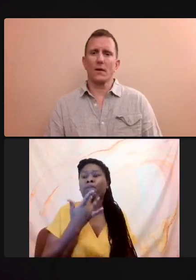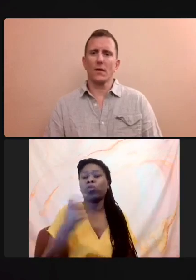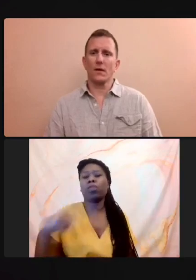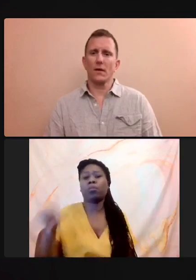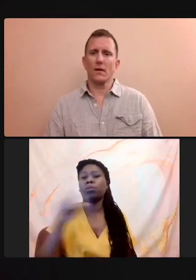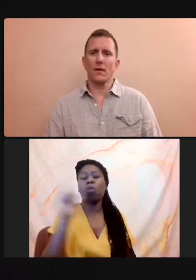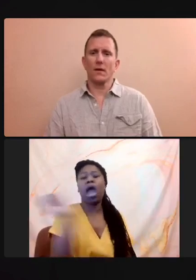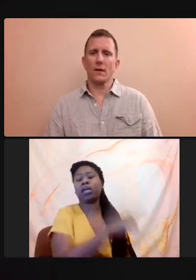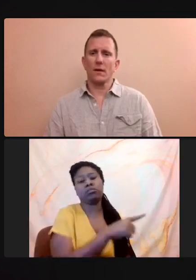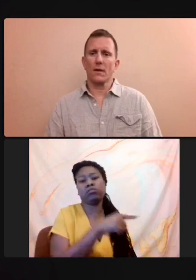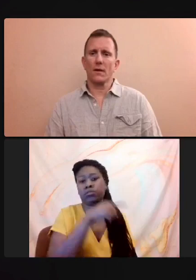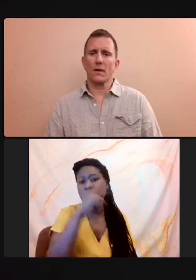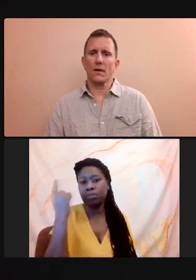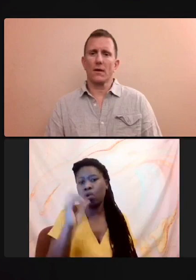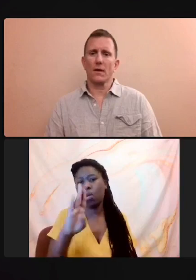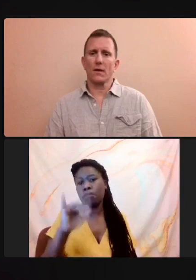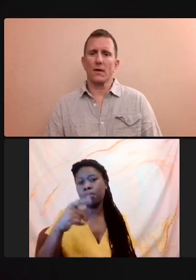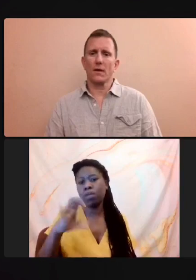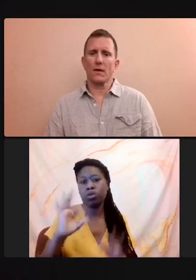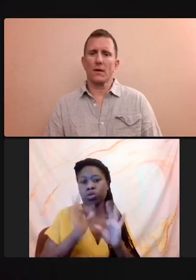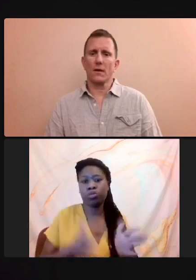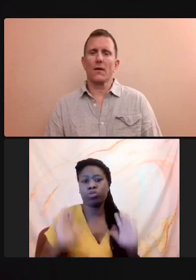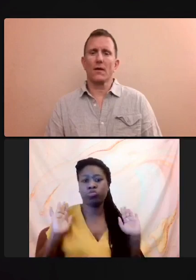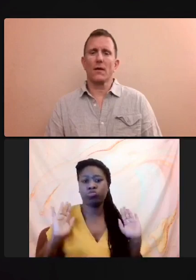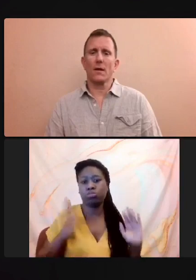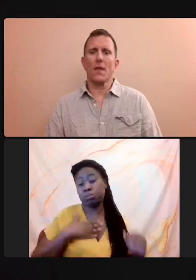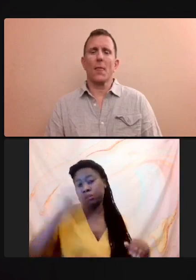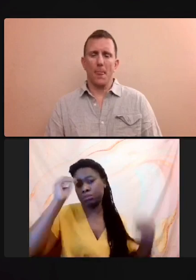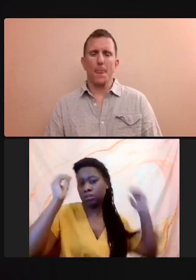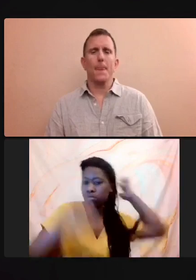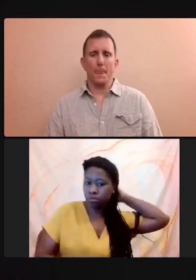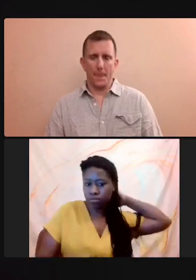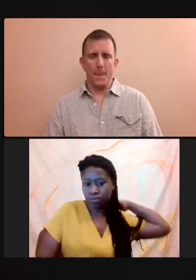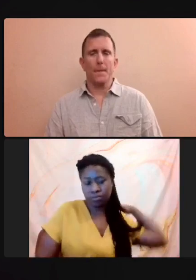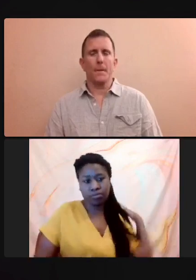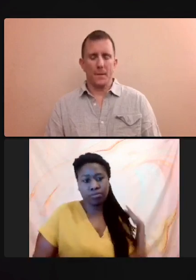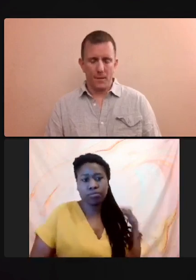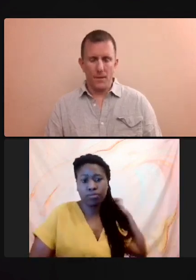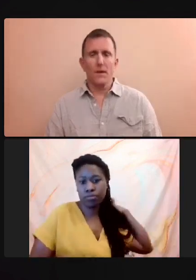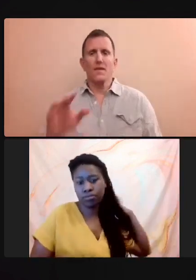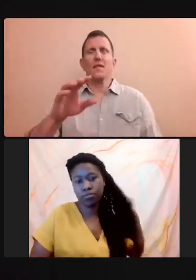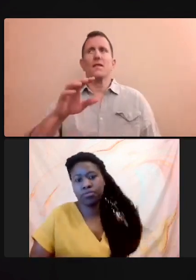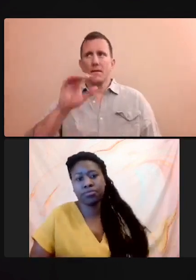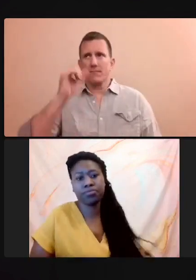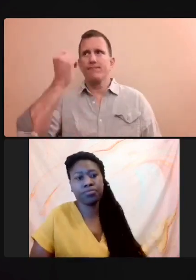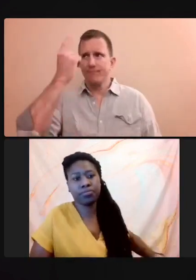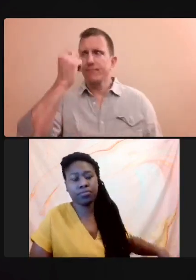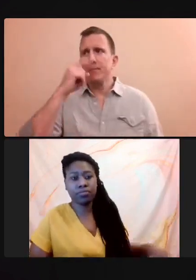But how can white interpreters ask, well, how exactly do we move forward? Like, how can I help you right.